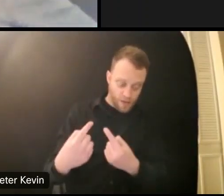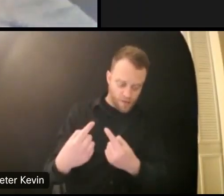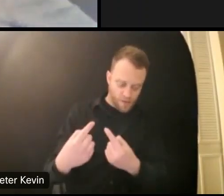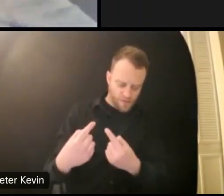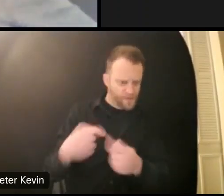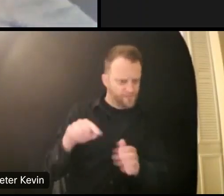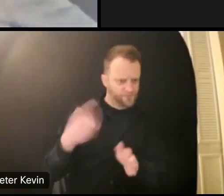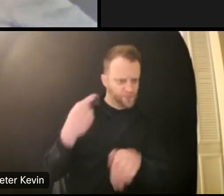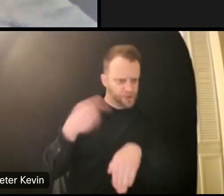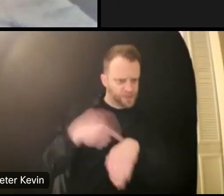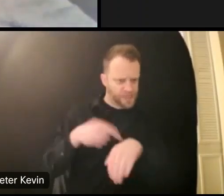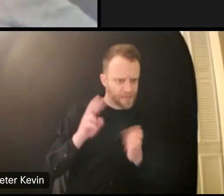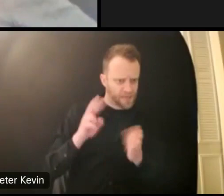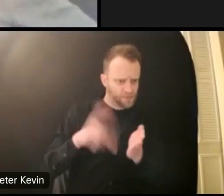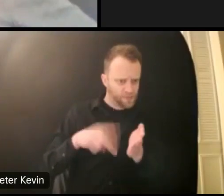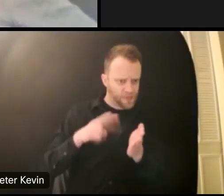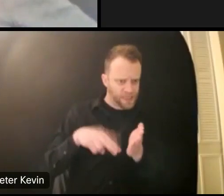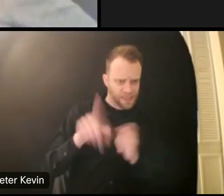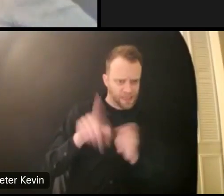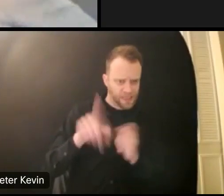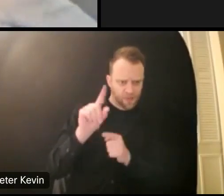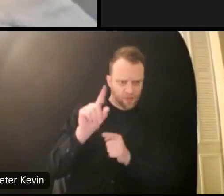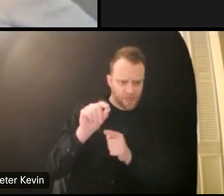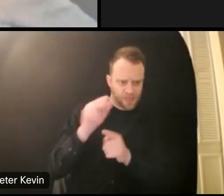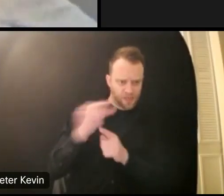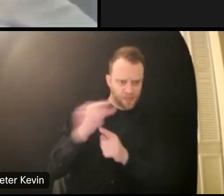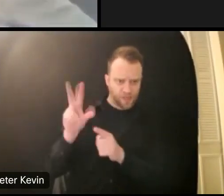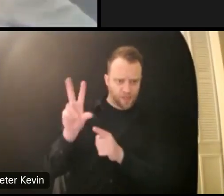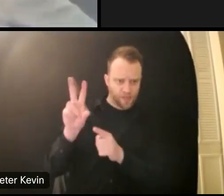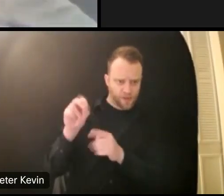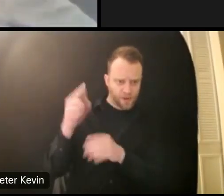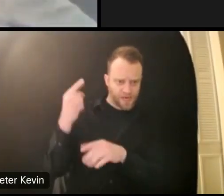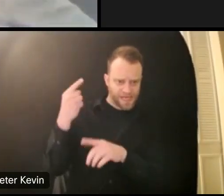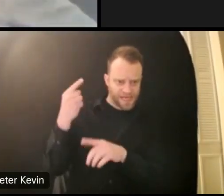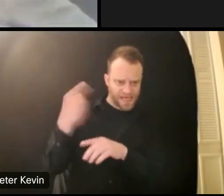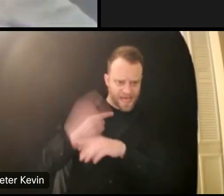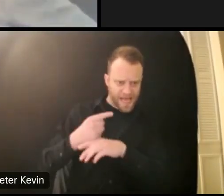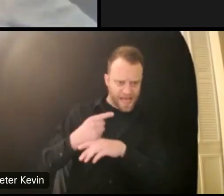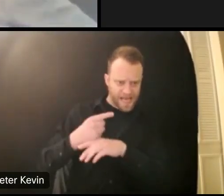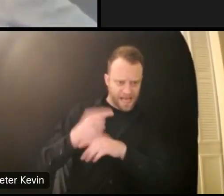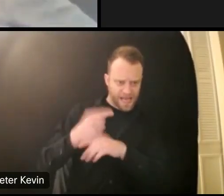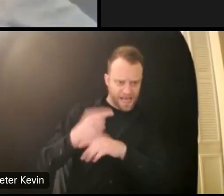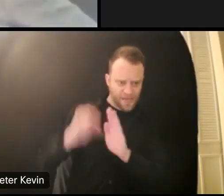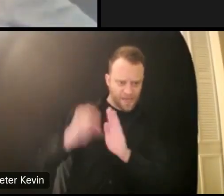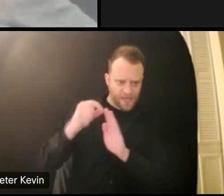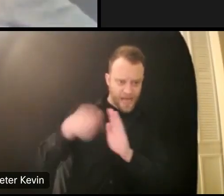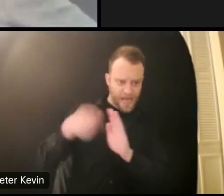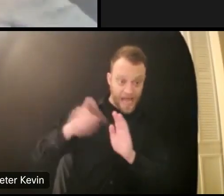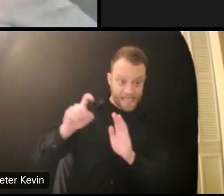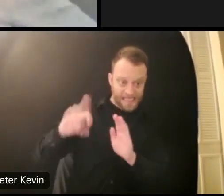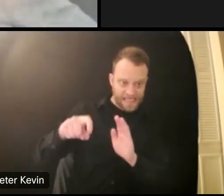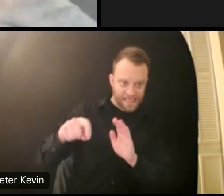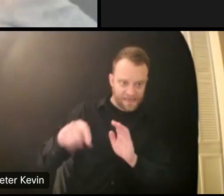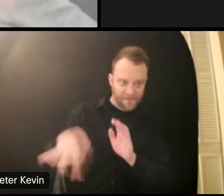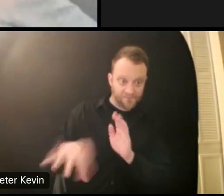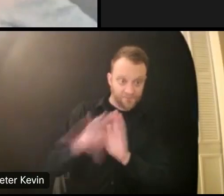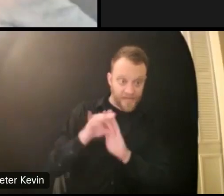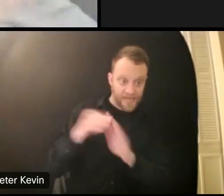30 day period I'm gonna have to find officers, a Treasurer, something else, I have to put in a